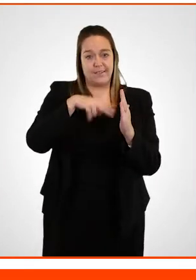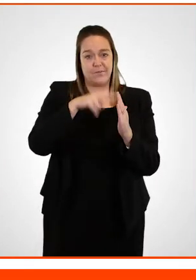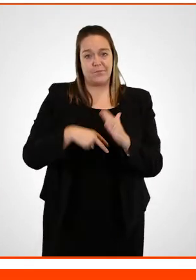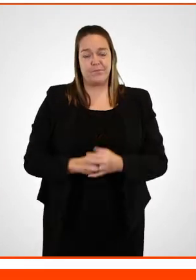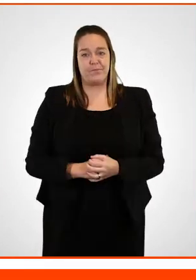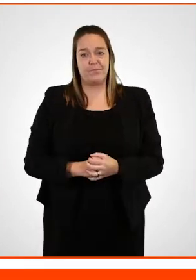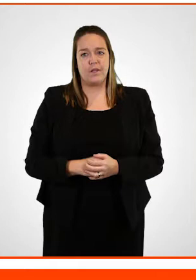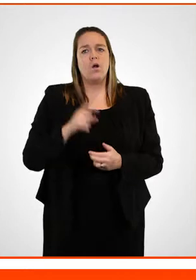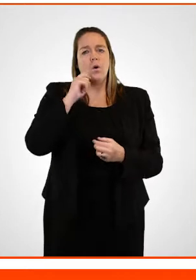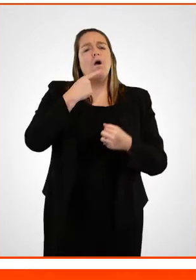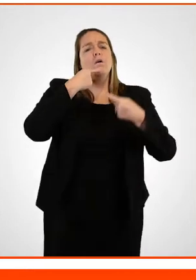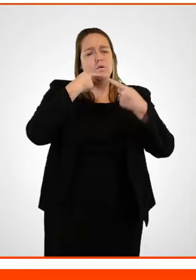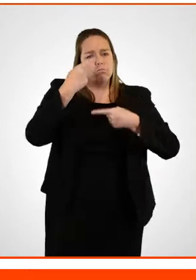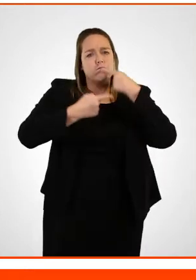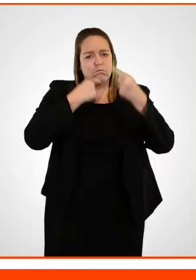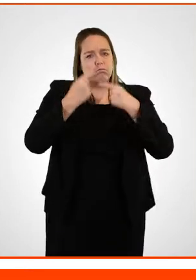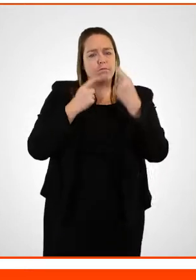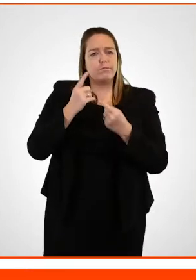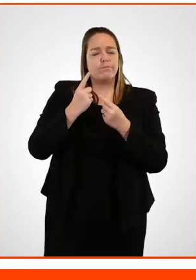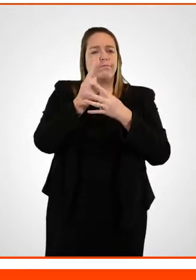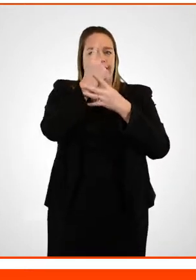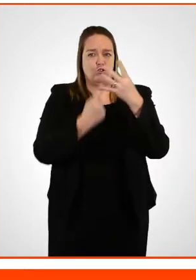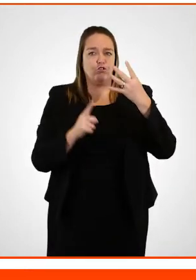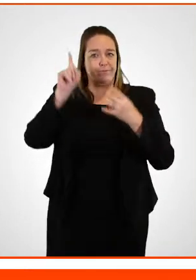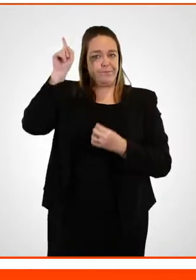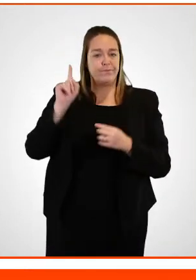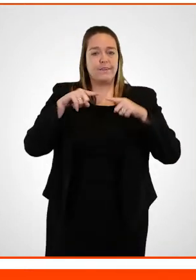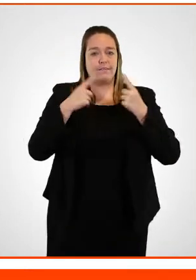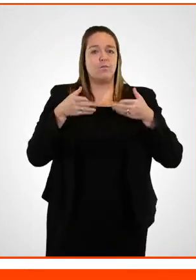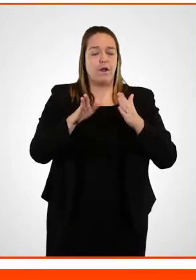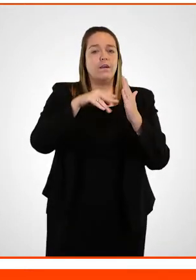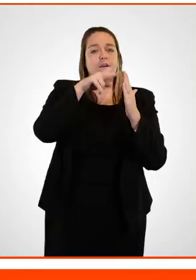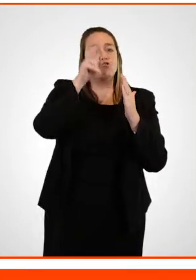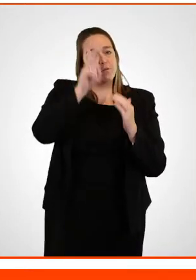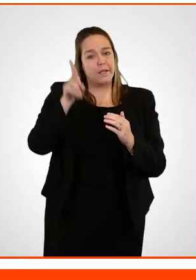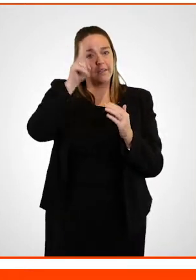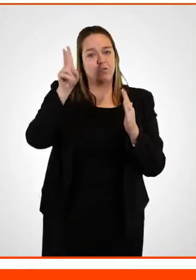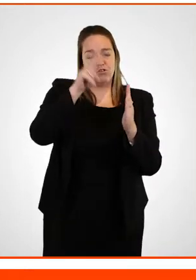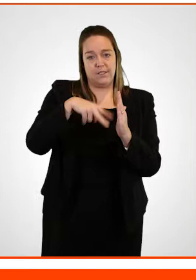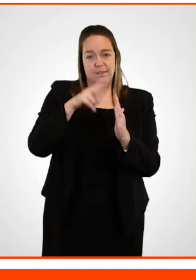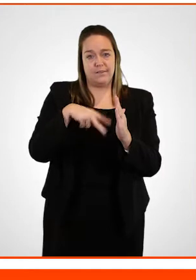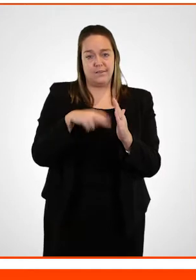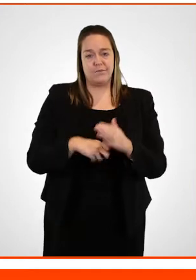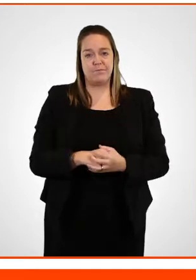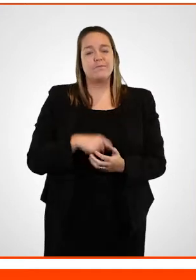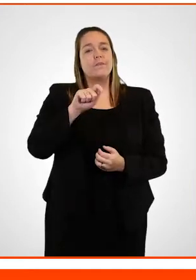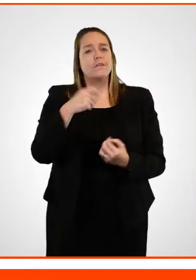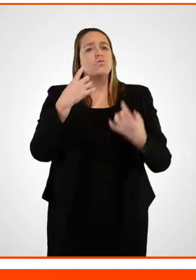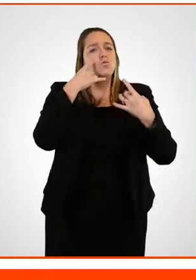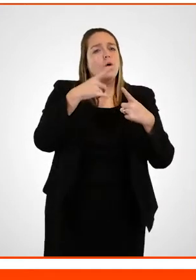is I'm going to walk you through those different forms of repeated readings and then I'm going to show you a couple of examples